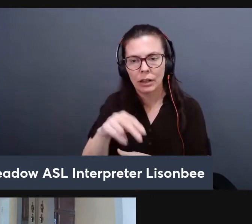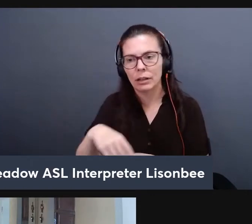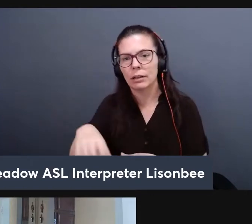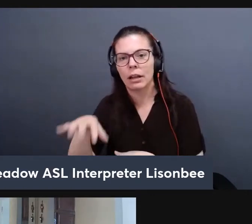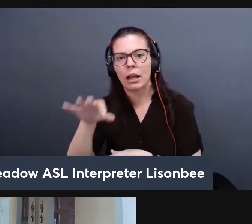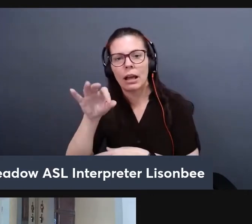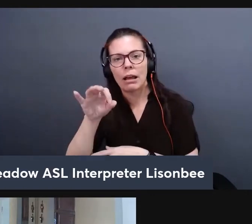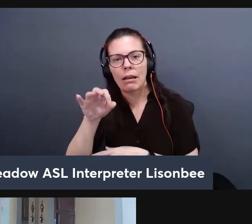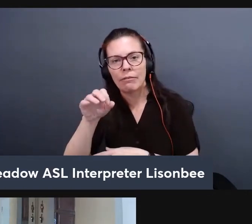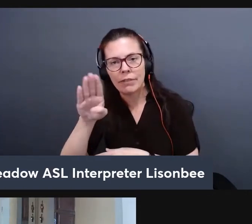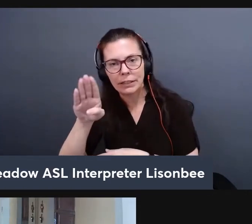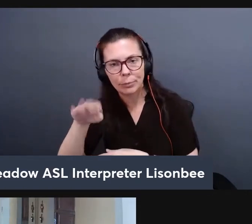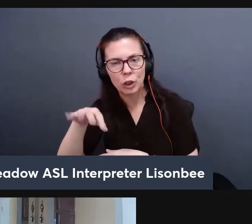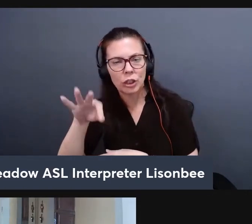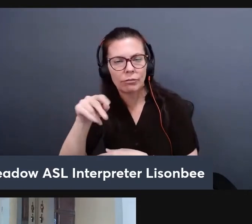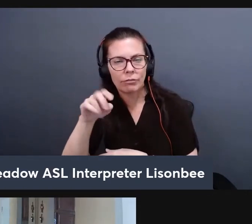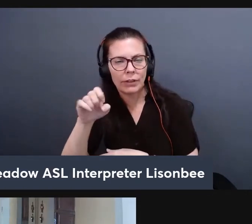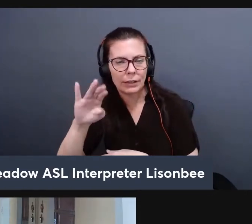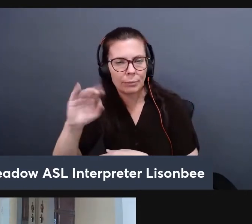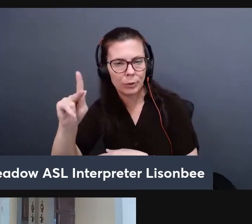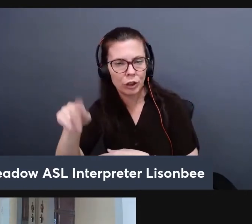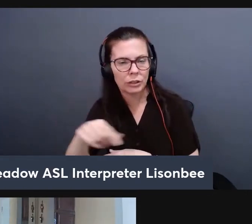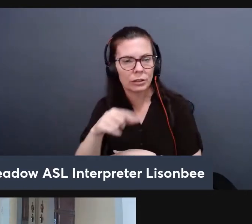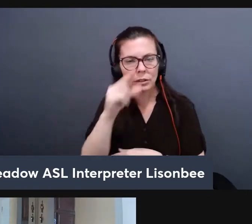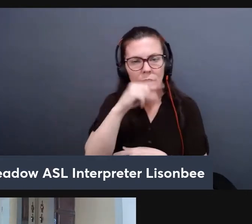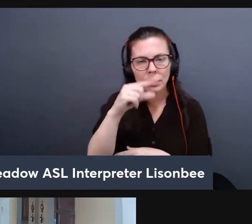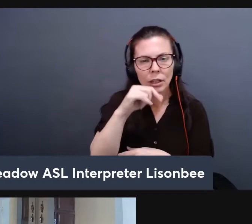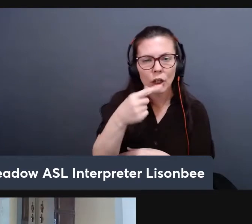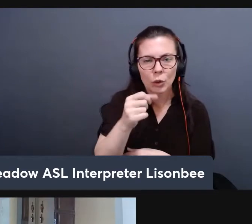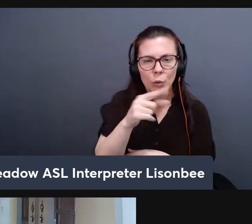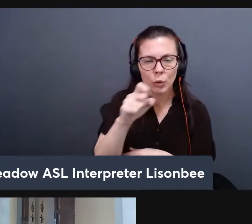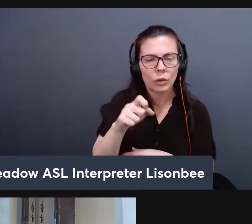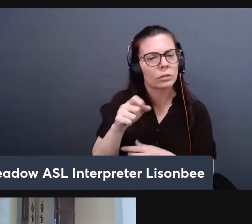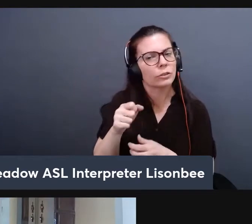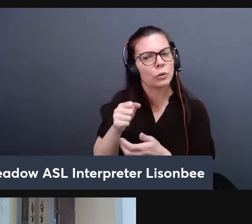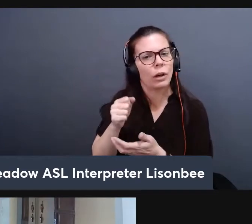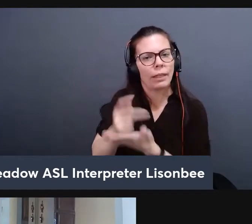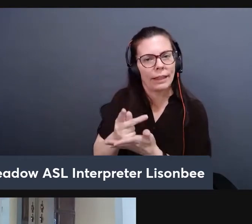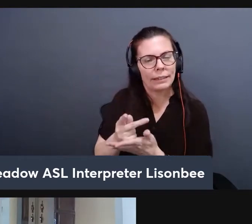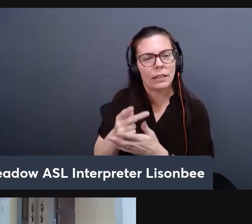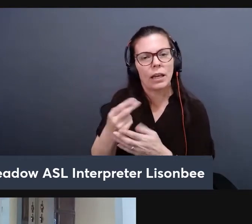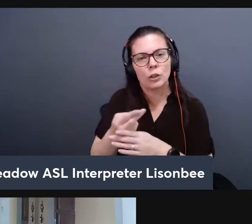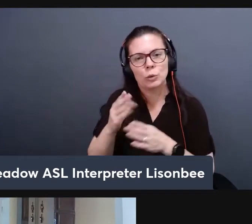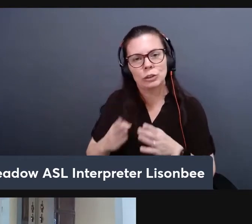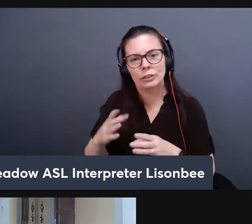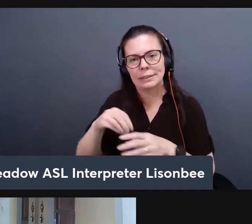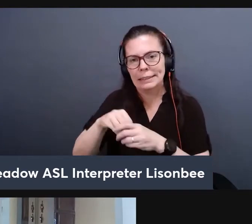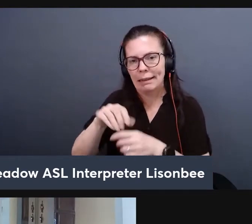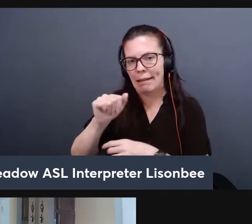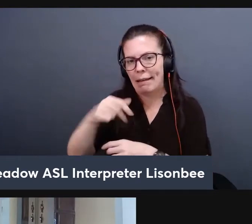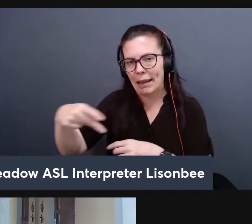to be able to authenticate users into their apps. But we kept hearing feedback from customers that were saying